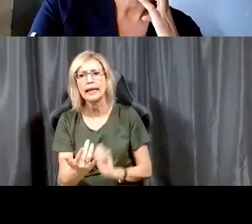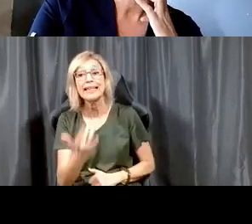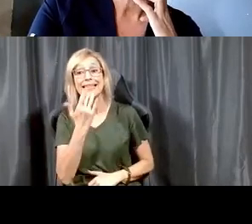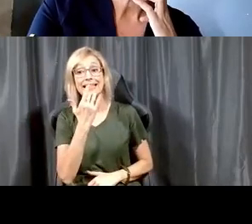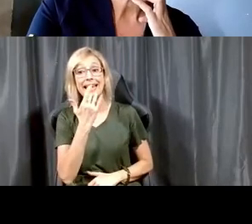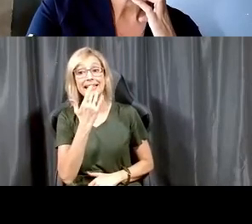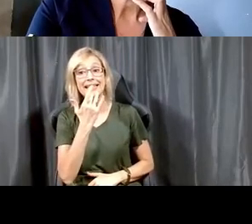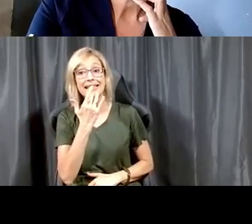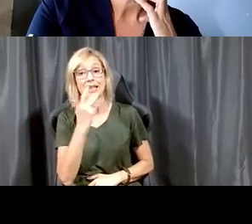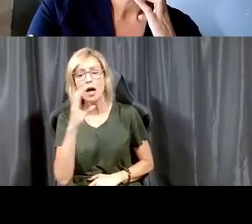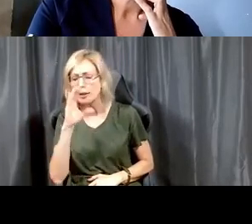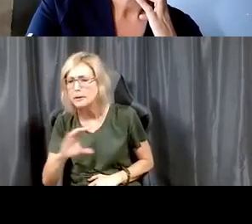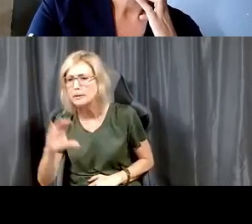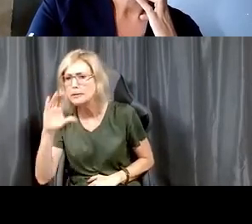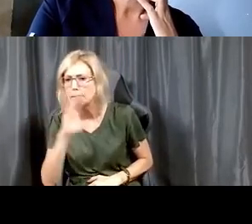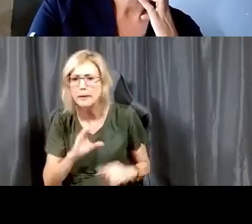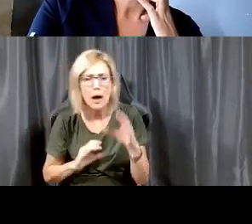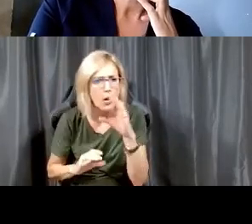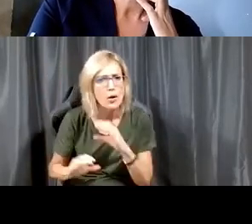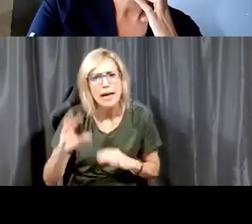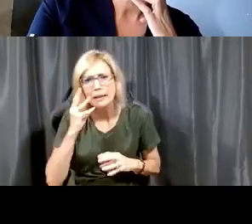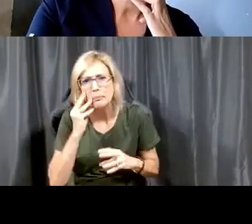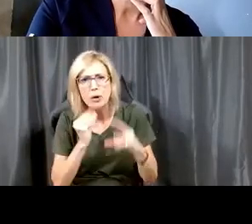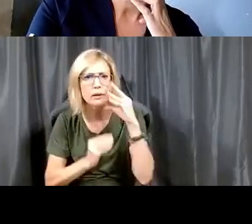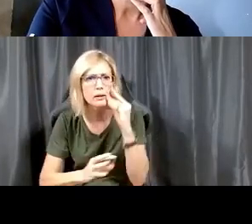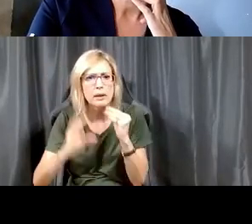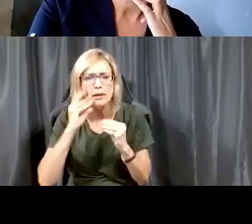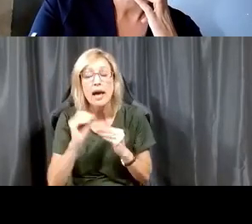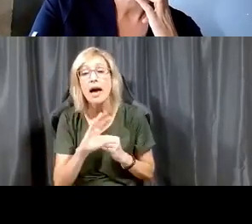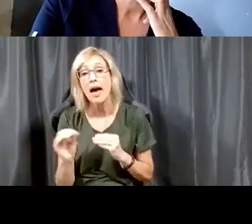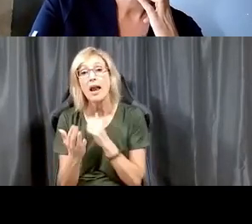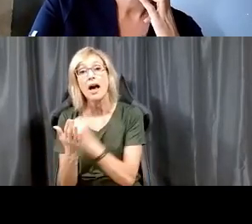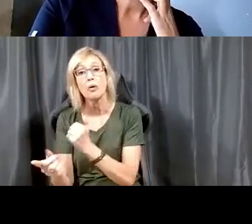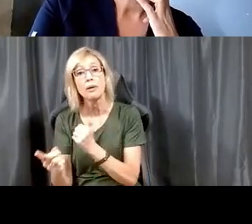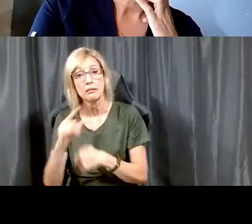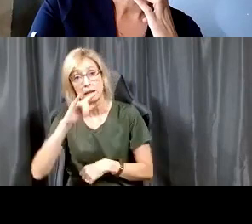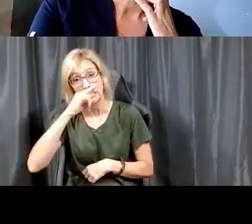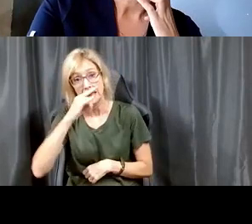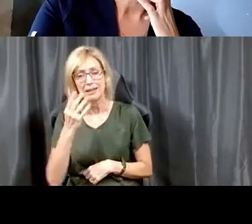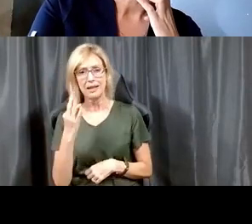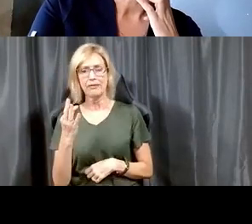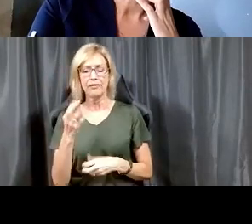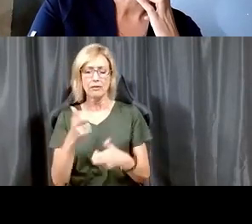exploring taste, and around helping our kids that have difficulties related to taste.